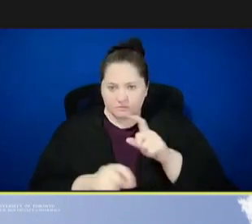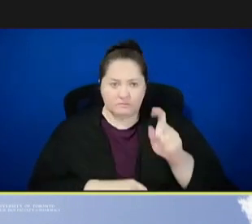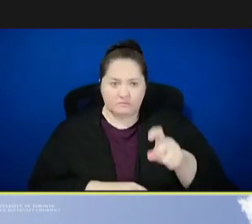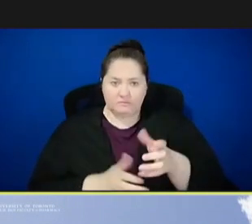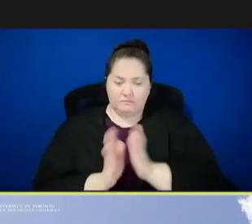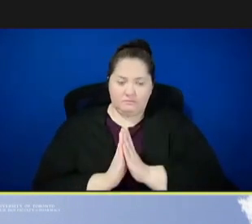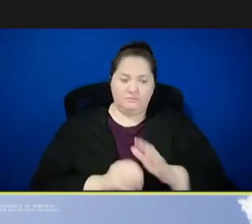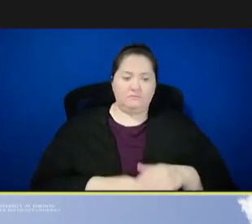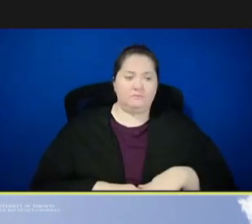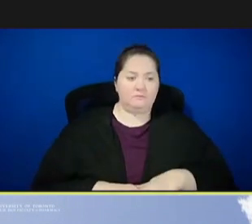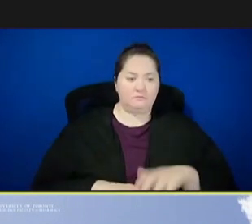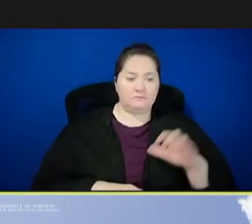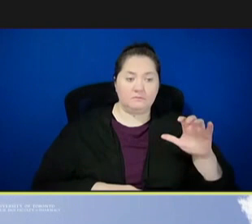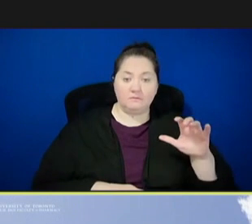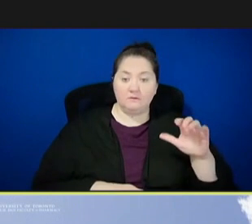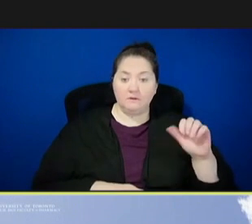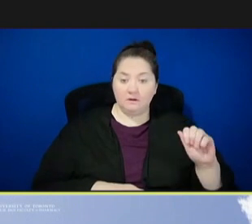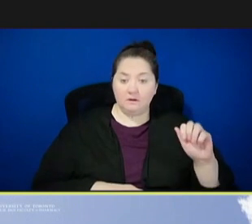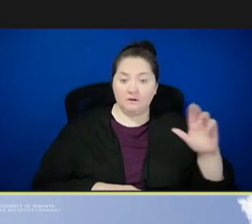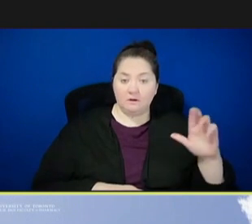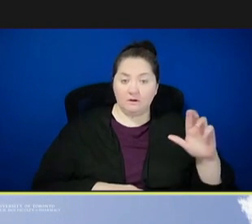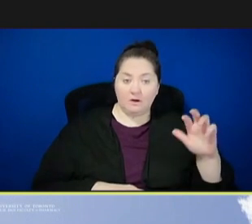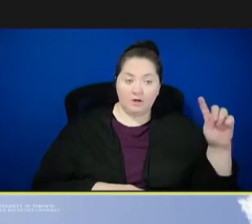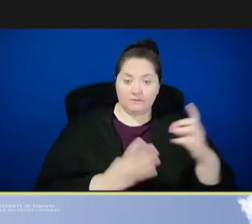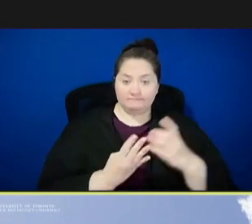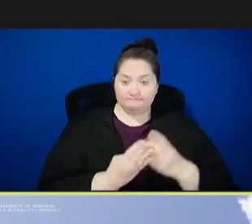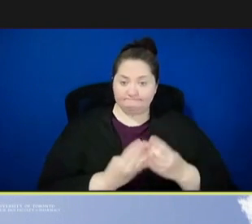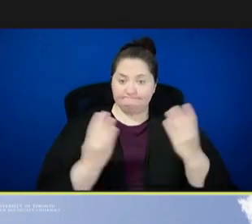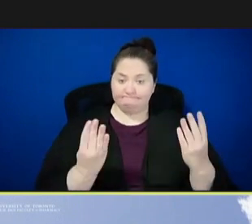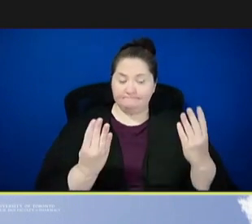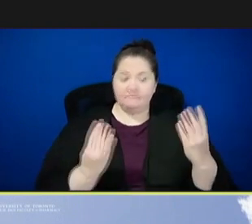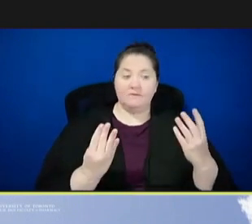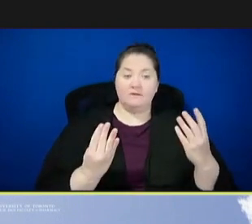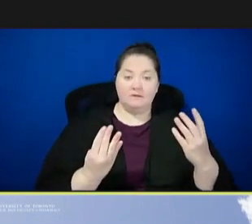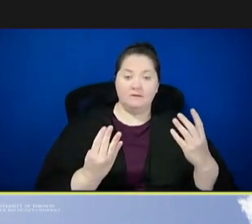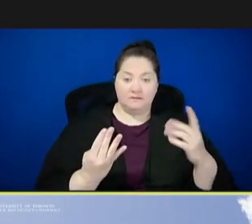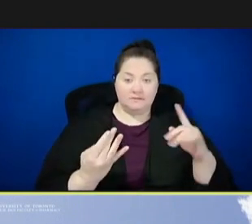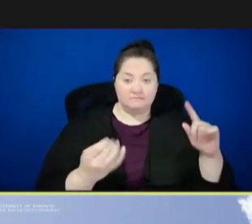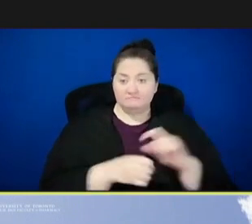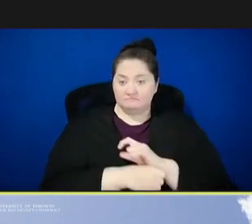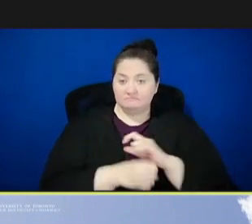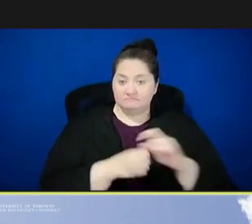go through card, as you see here fanned out, we literally talk about this as people playing their